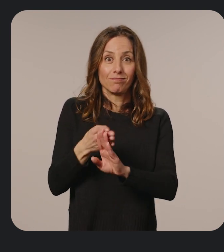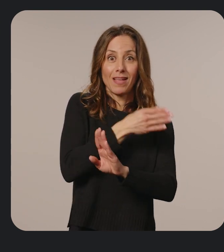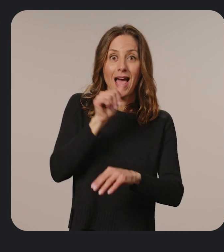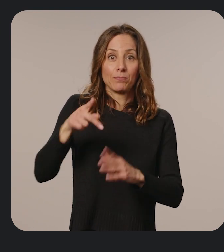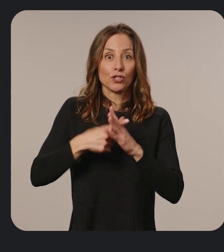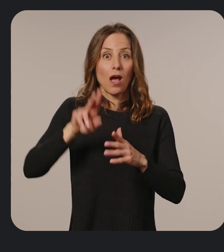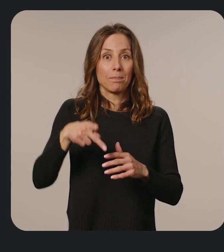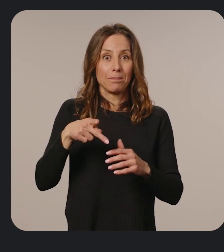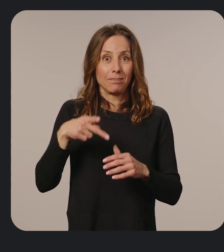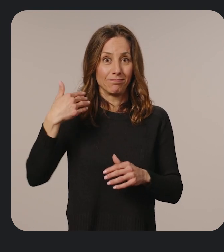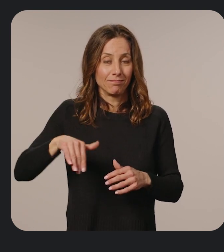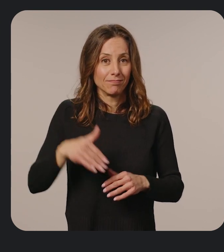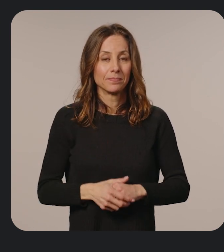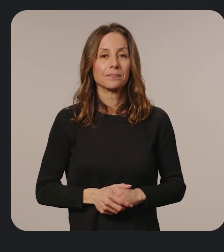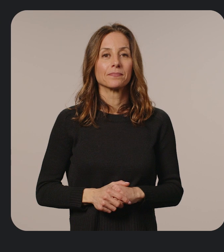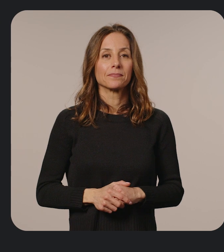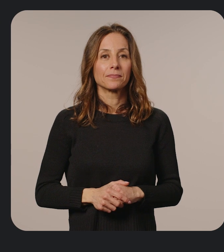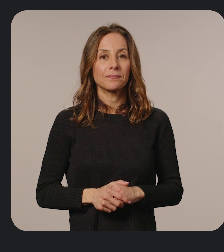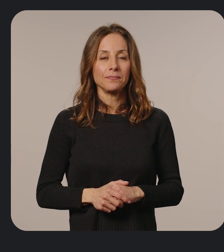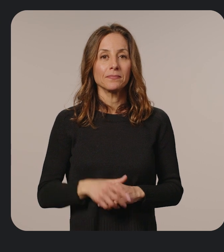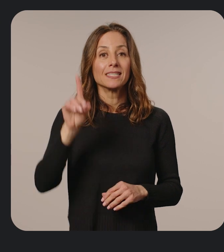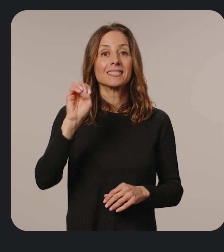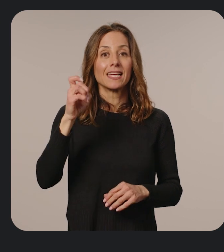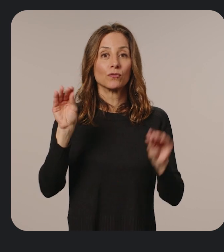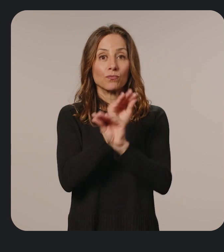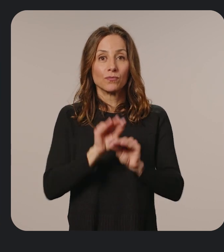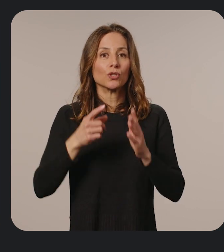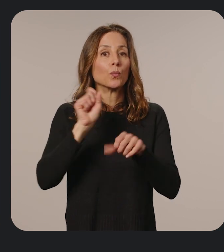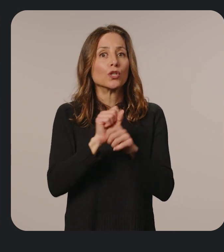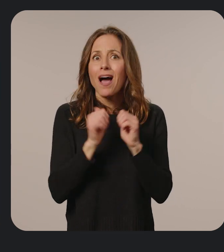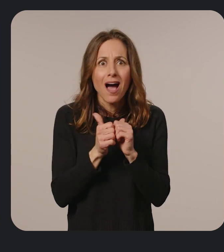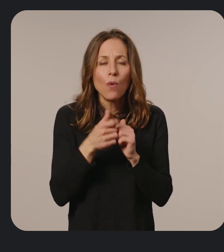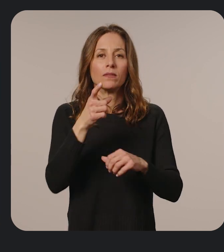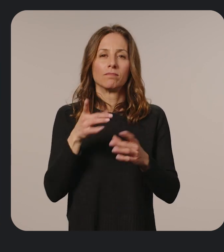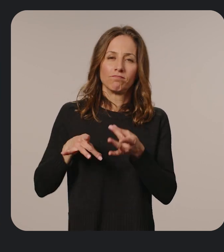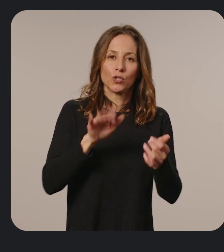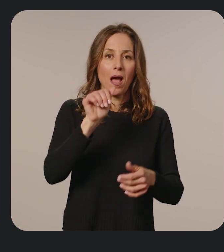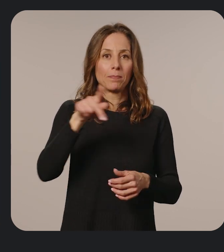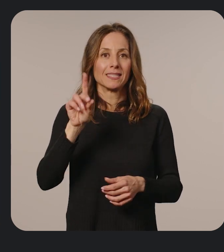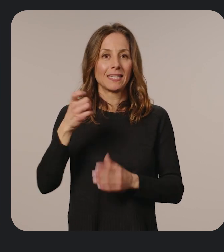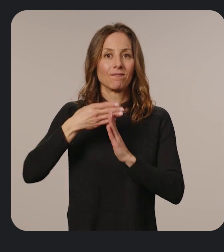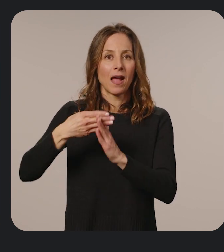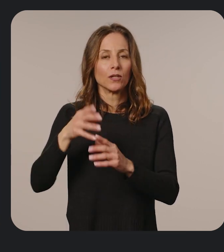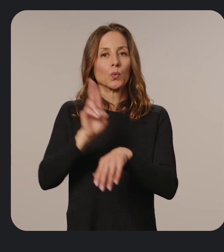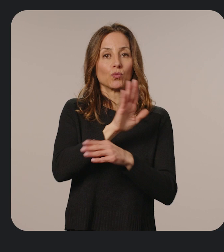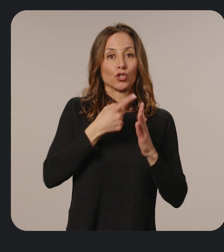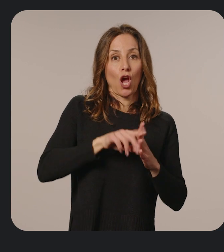That's double the improvement of the previous app startup time with baseline profiles. Dex reordering works by optimizing your app's dex files